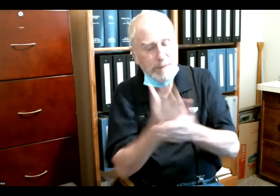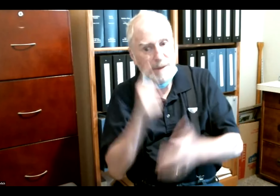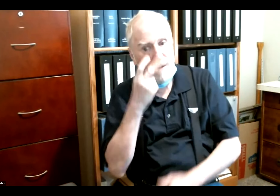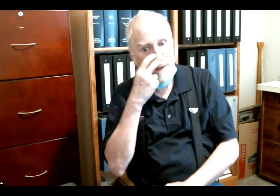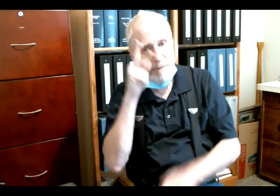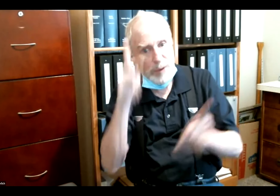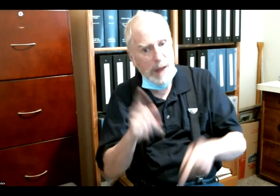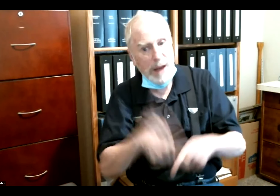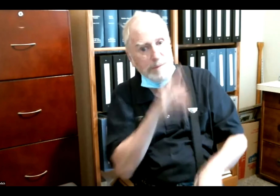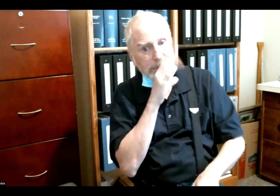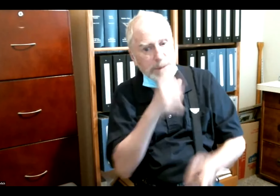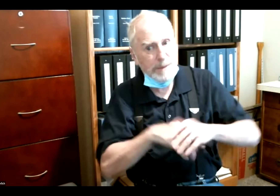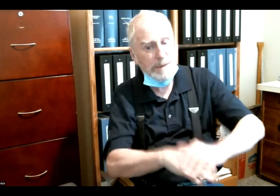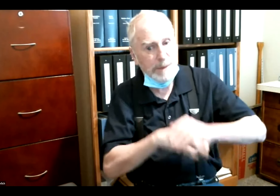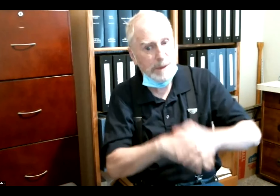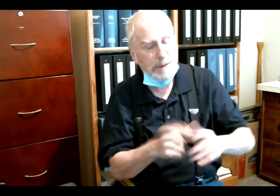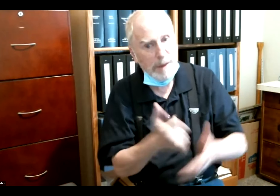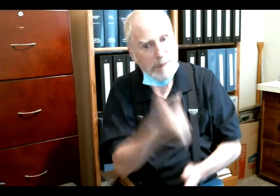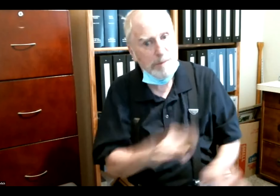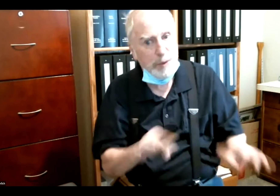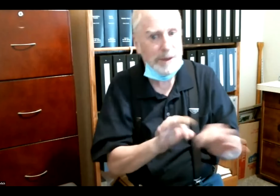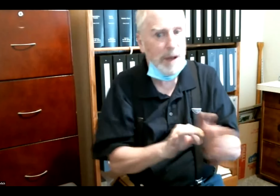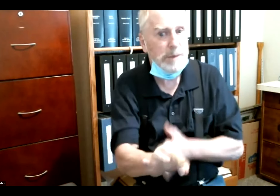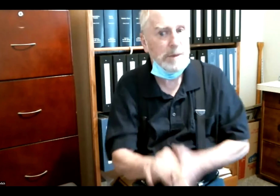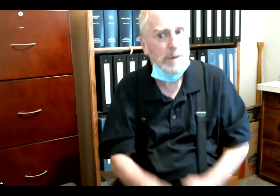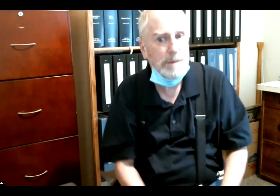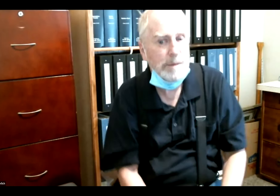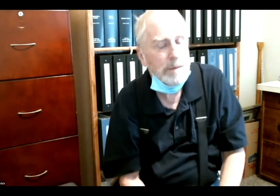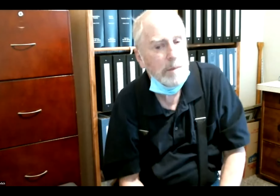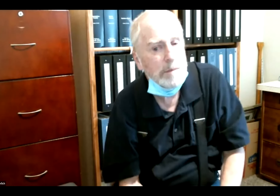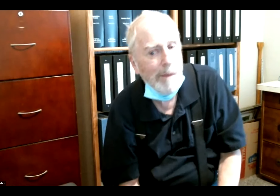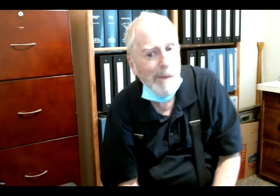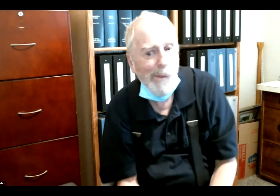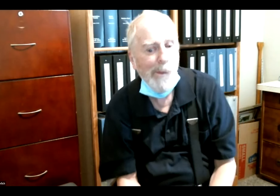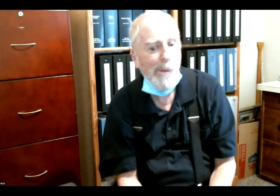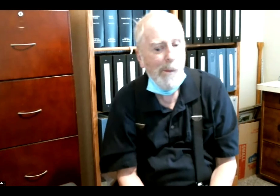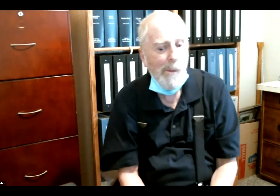the signing skills, because a Deaf/blind person cannot speak, so we need someone with the